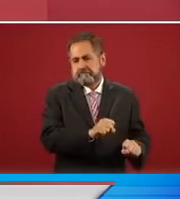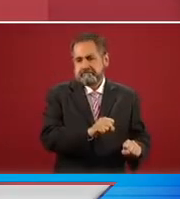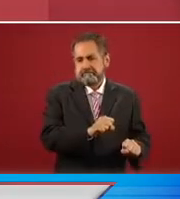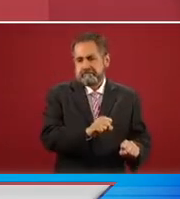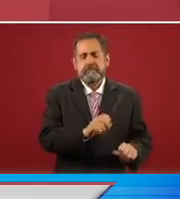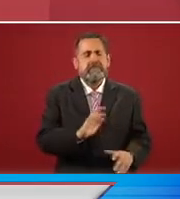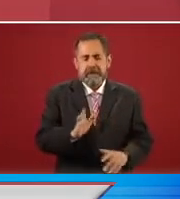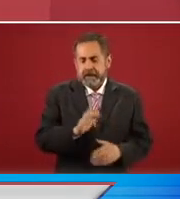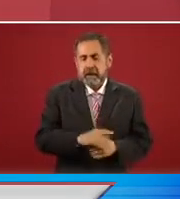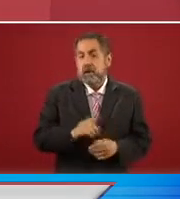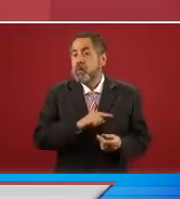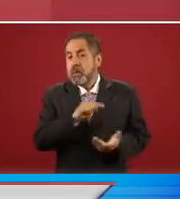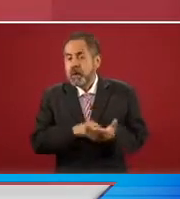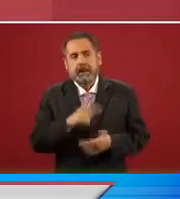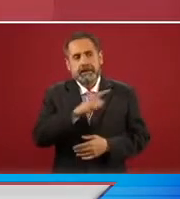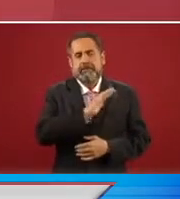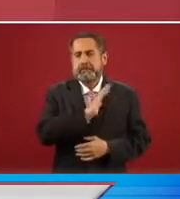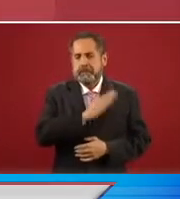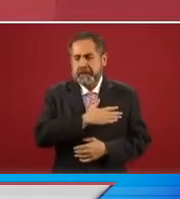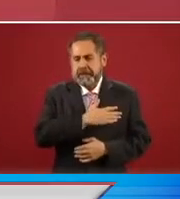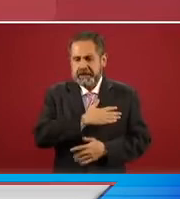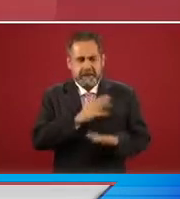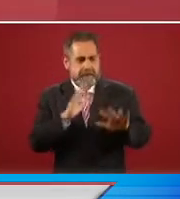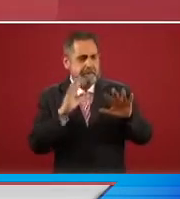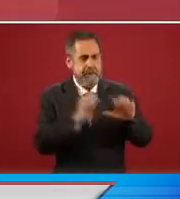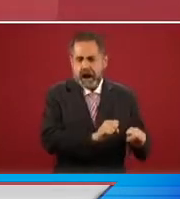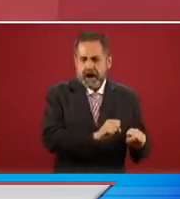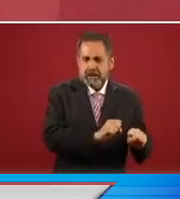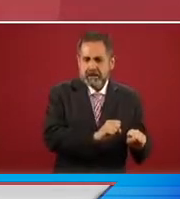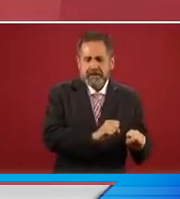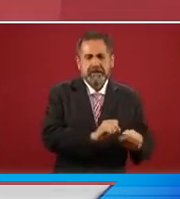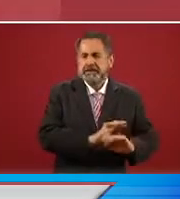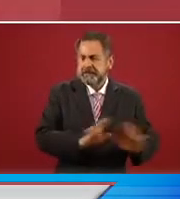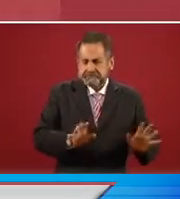that are known to have been abandoned in the banks they are trust accounts